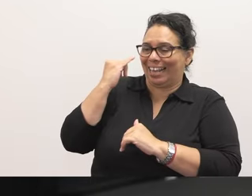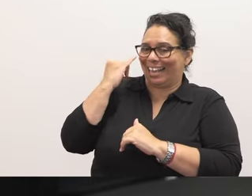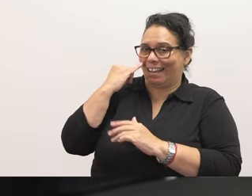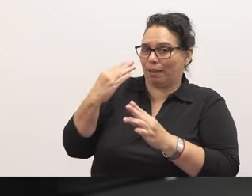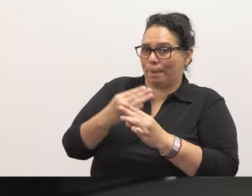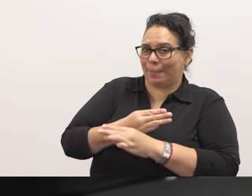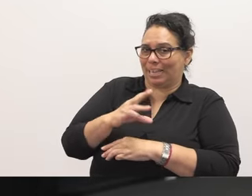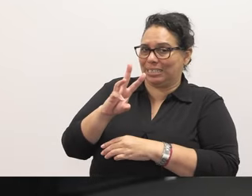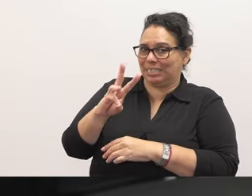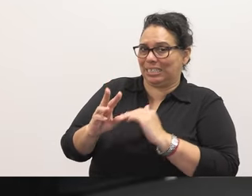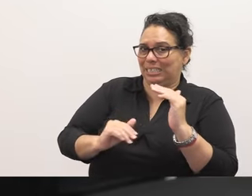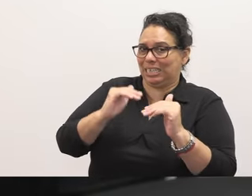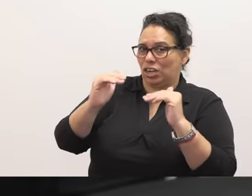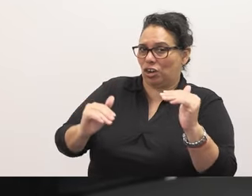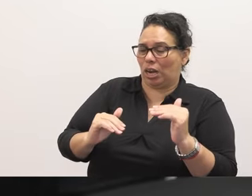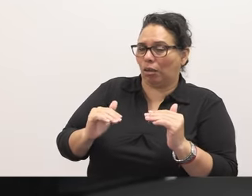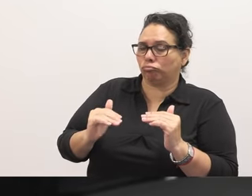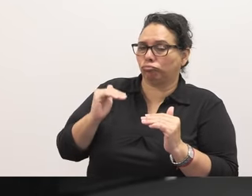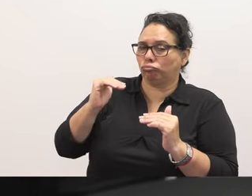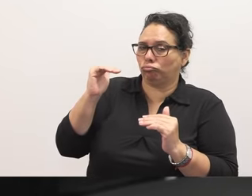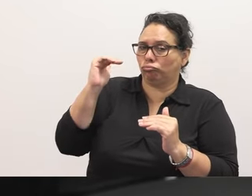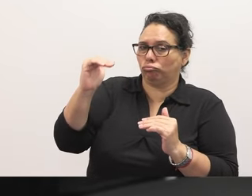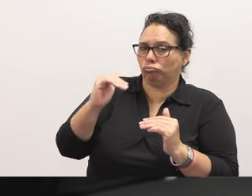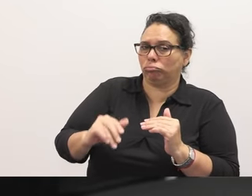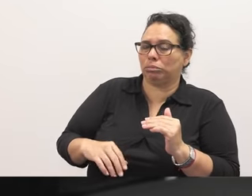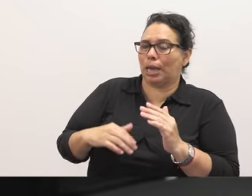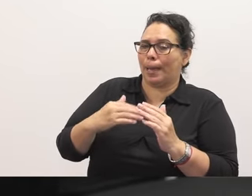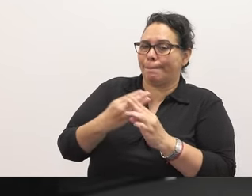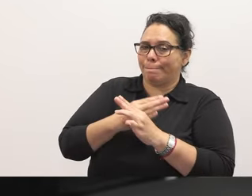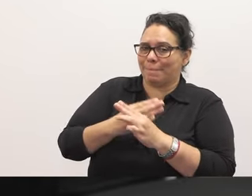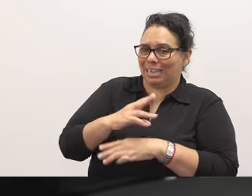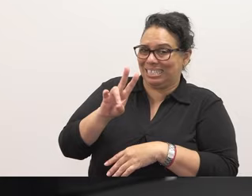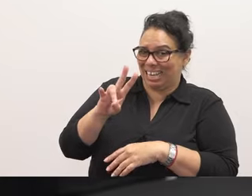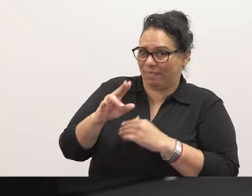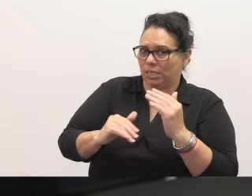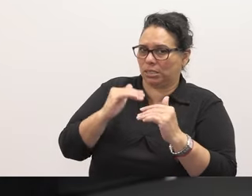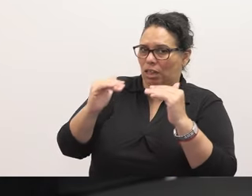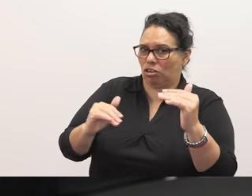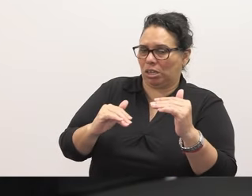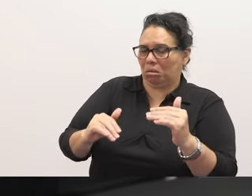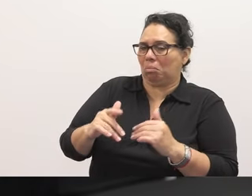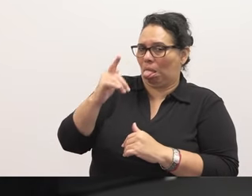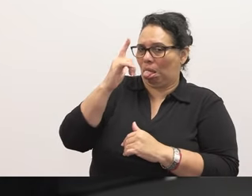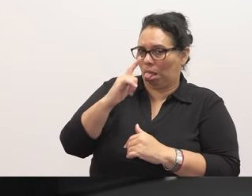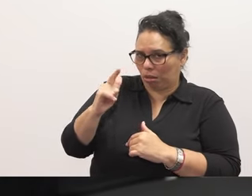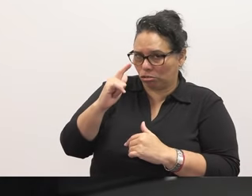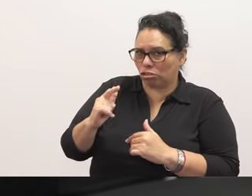and move up the continuum, you would go into math seven accelerated and then the logical sequence would be into algebra.